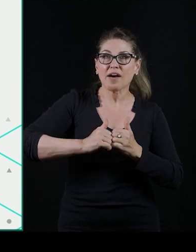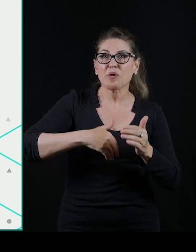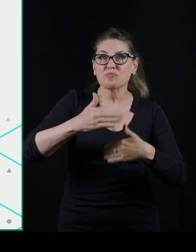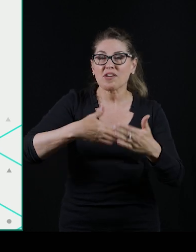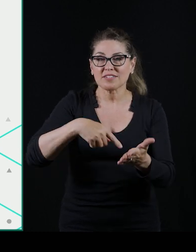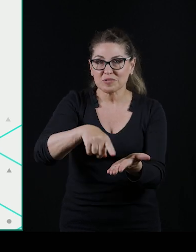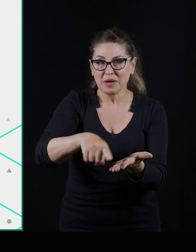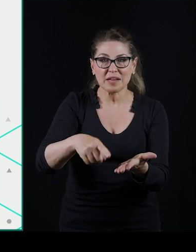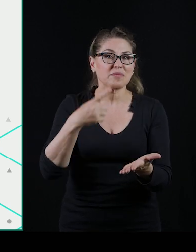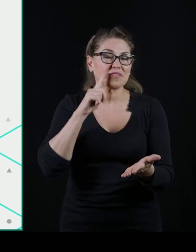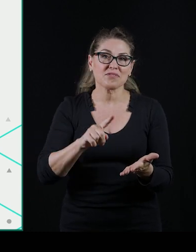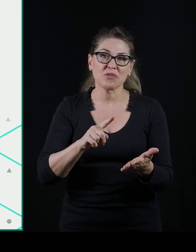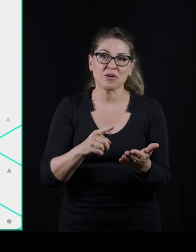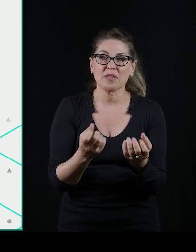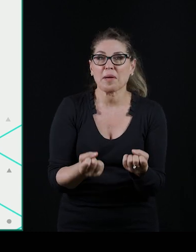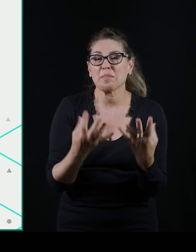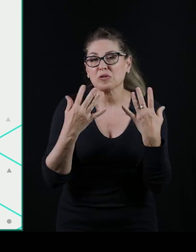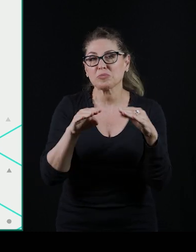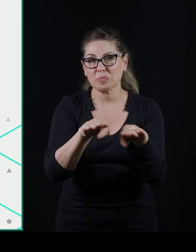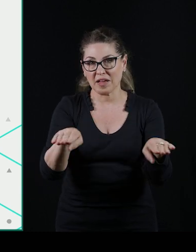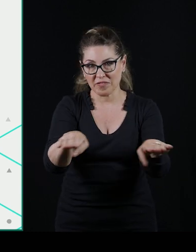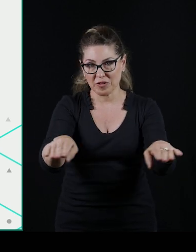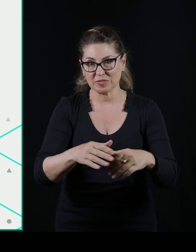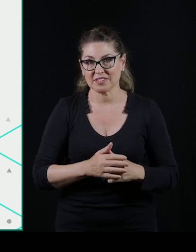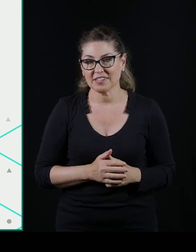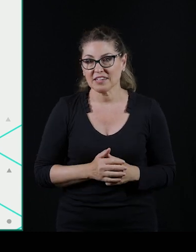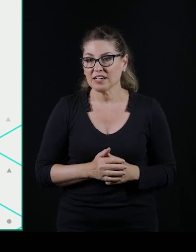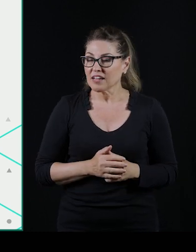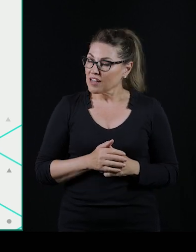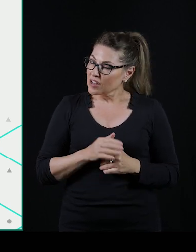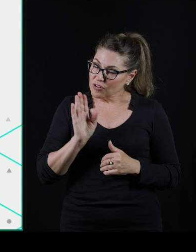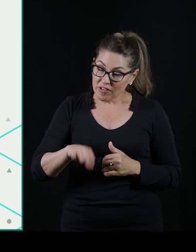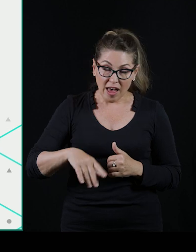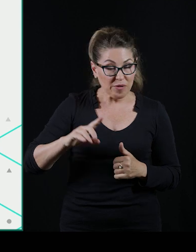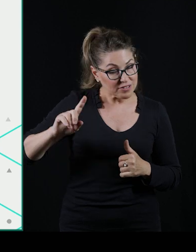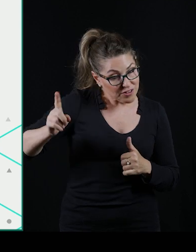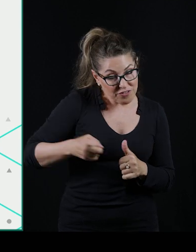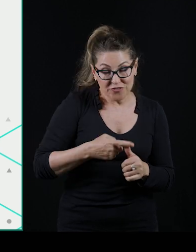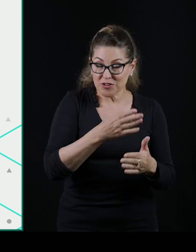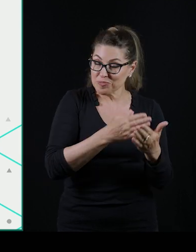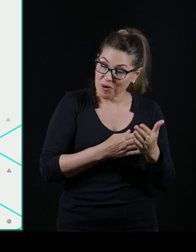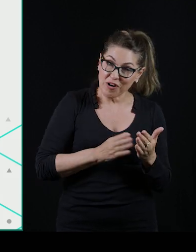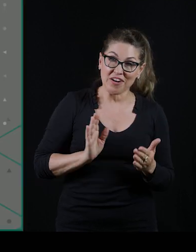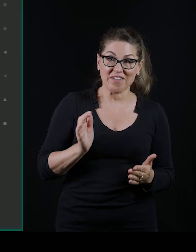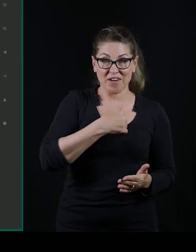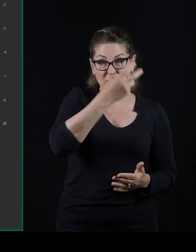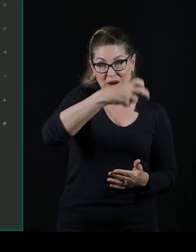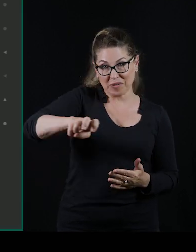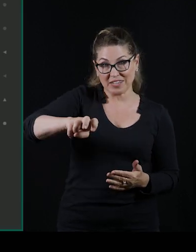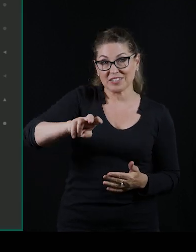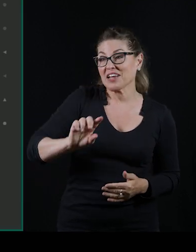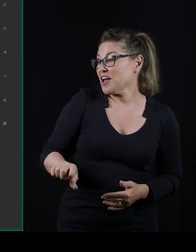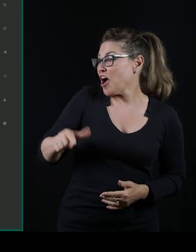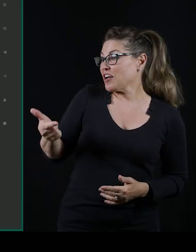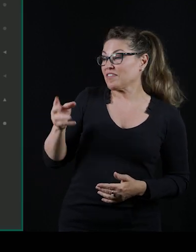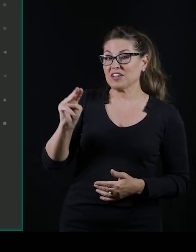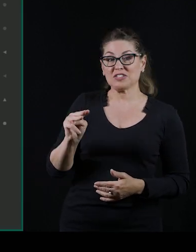for realms on multiple platforms. So, that was the big first part of the migration. I'm gonna go ahead and turn it over to Mangal now